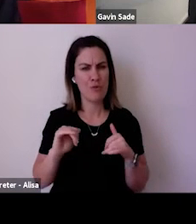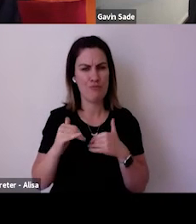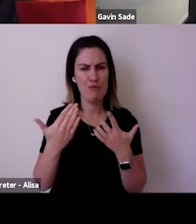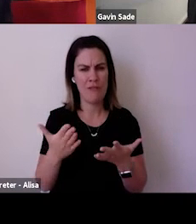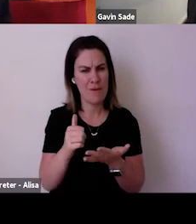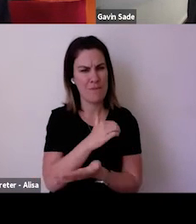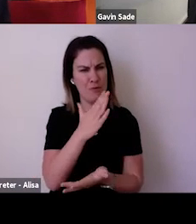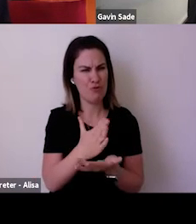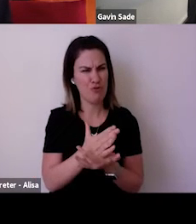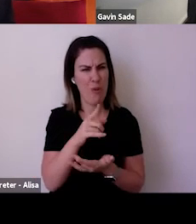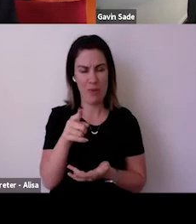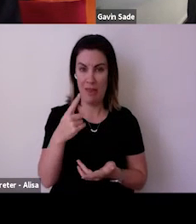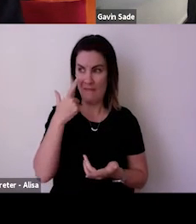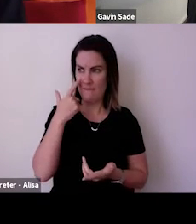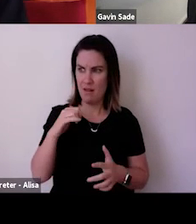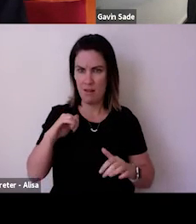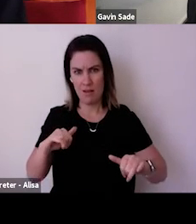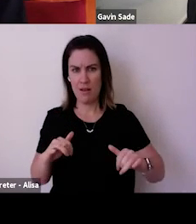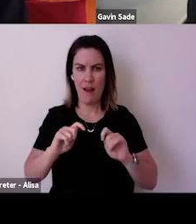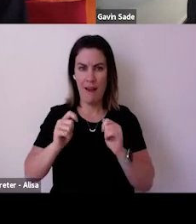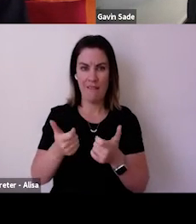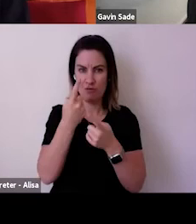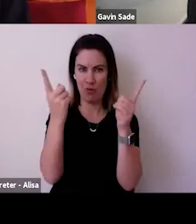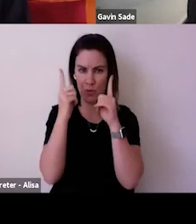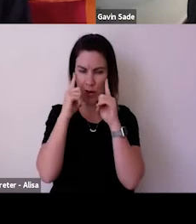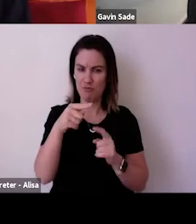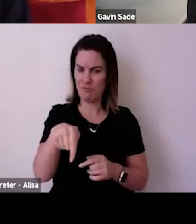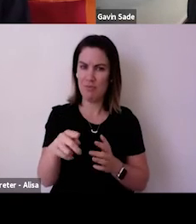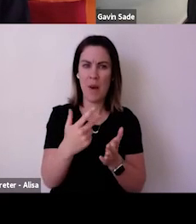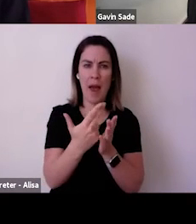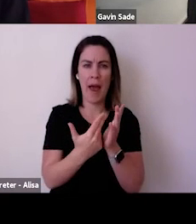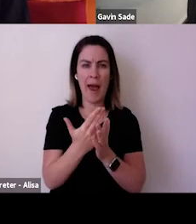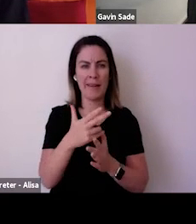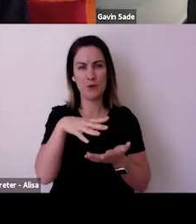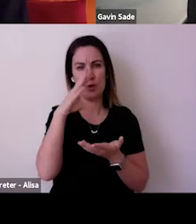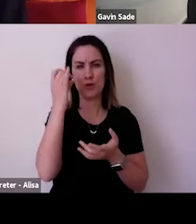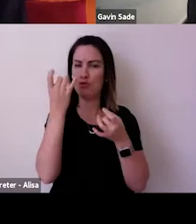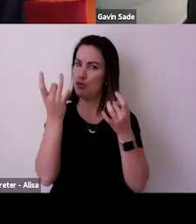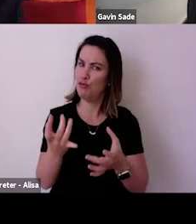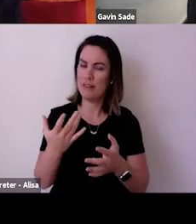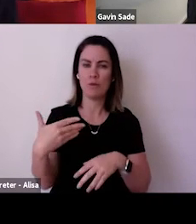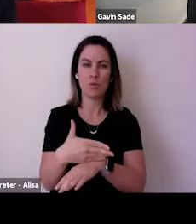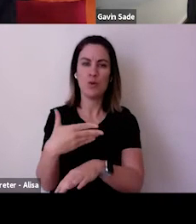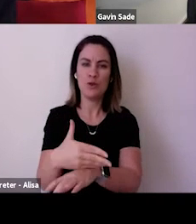Next slide.